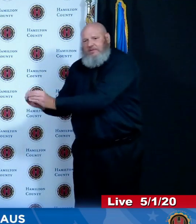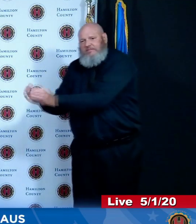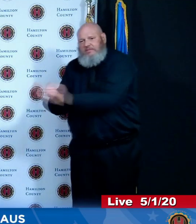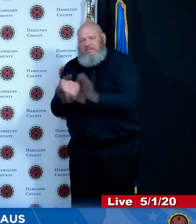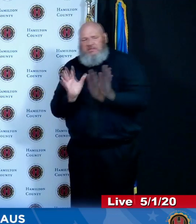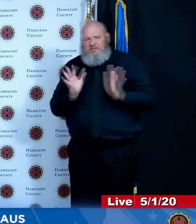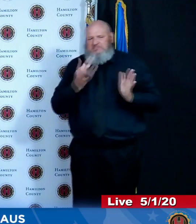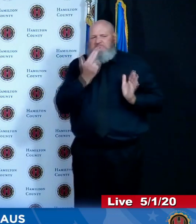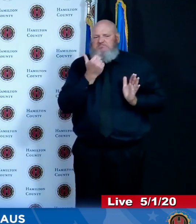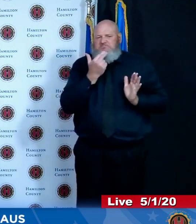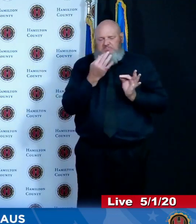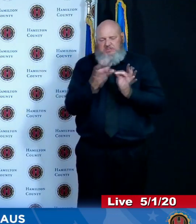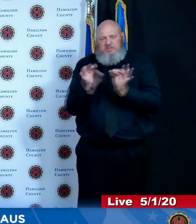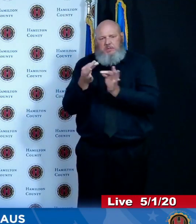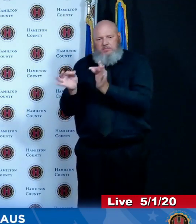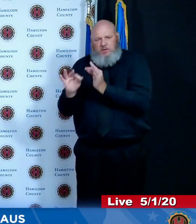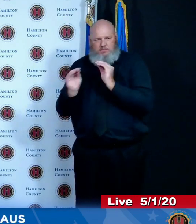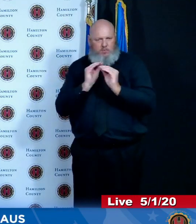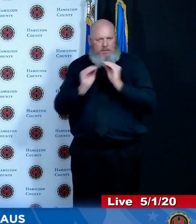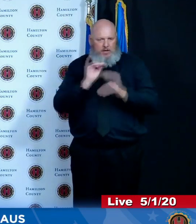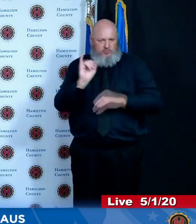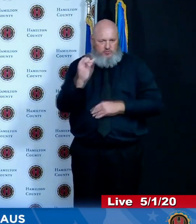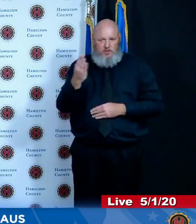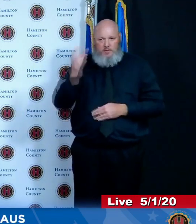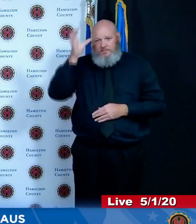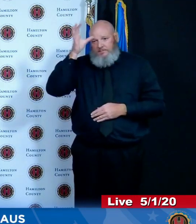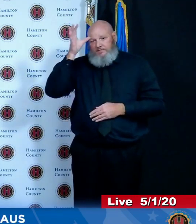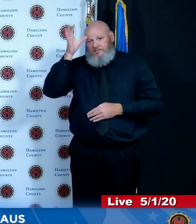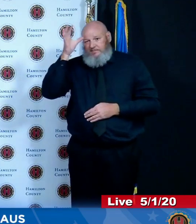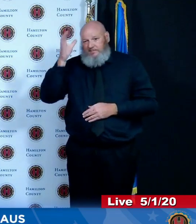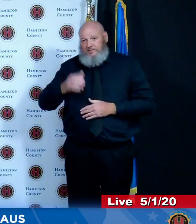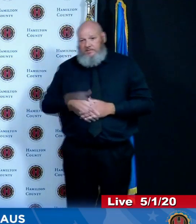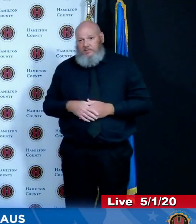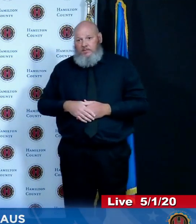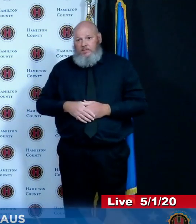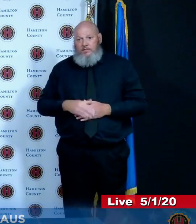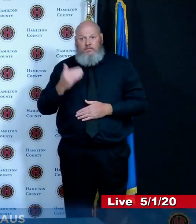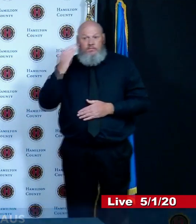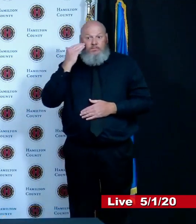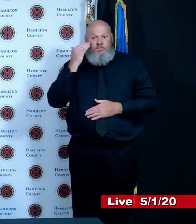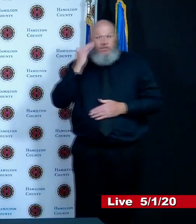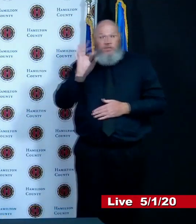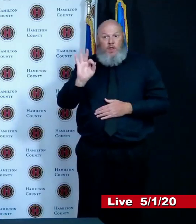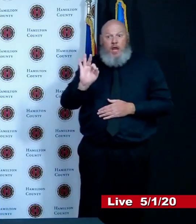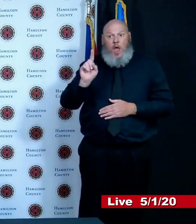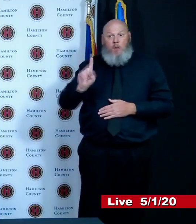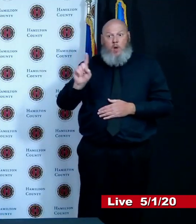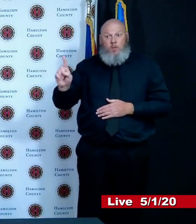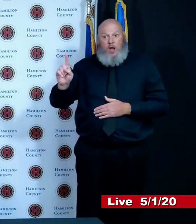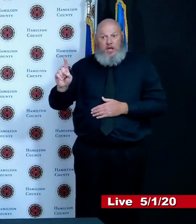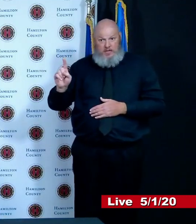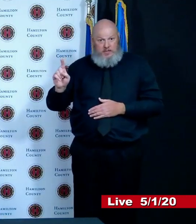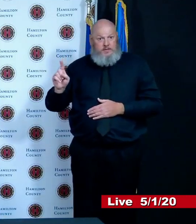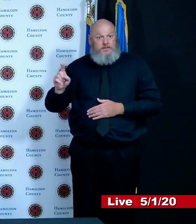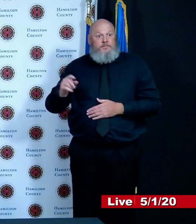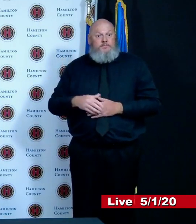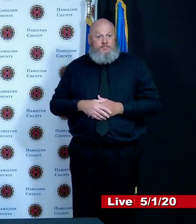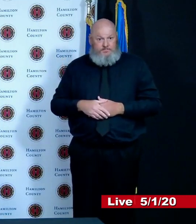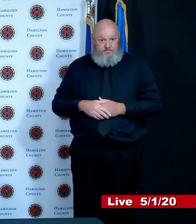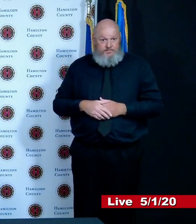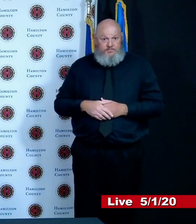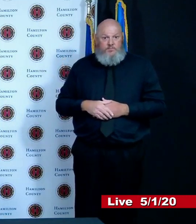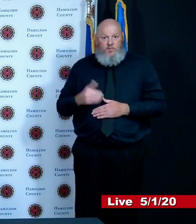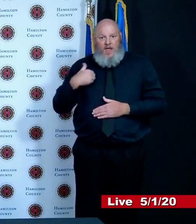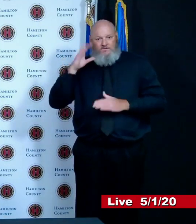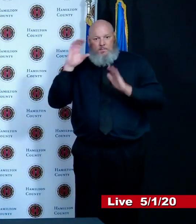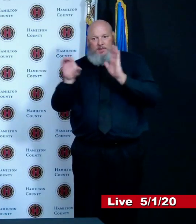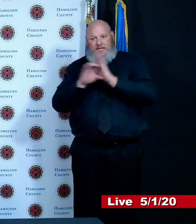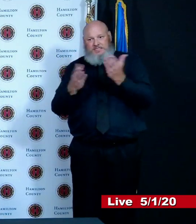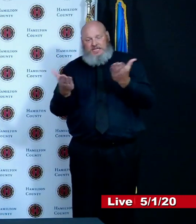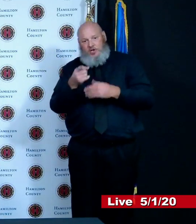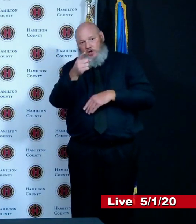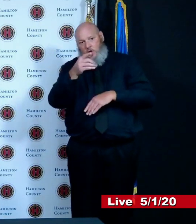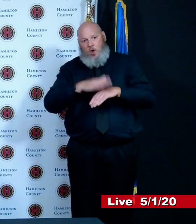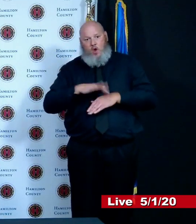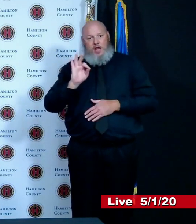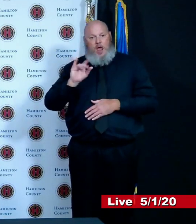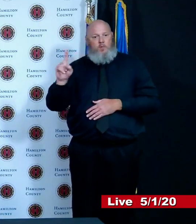this the 911 we have a photo of this too the 911 so we have folks